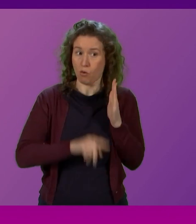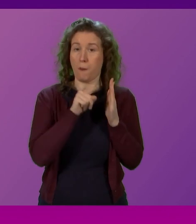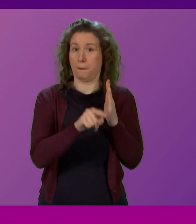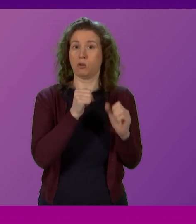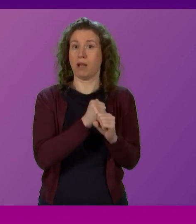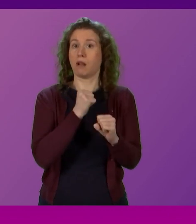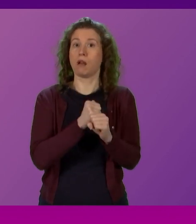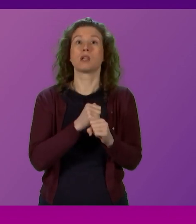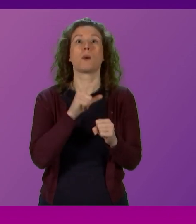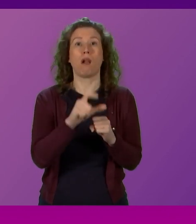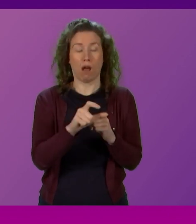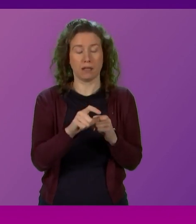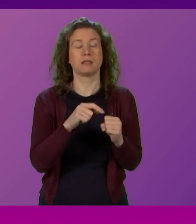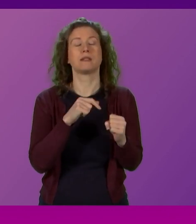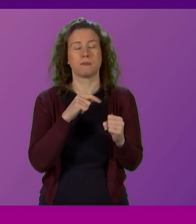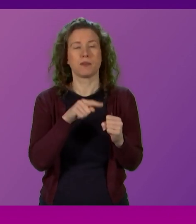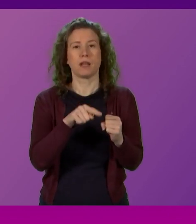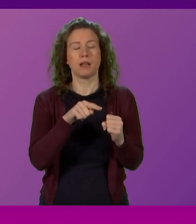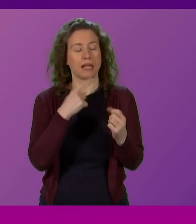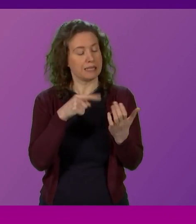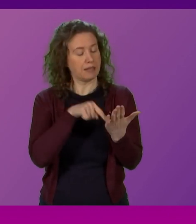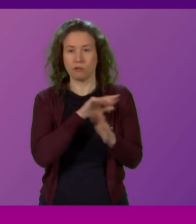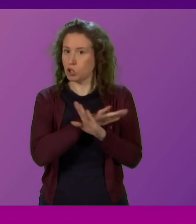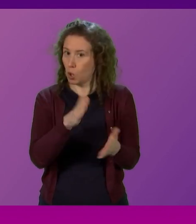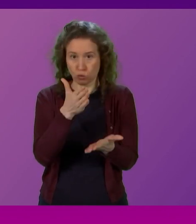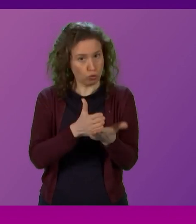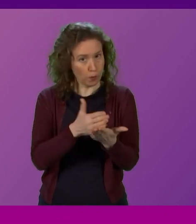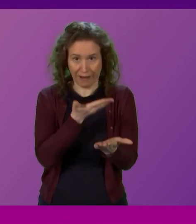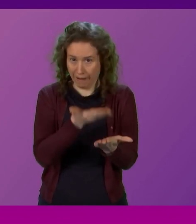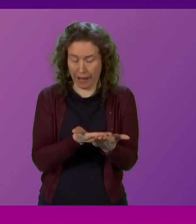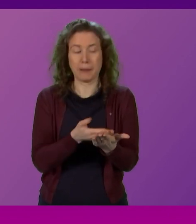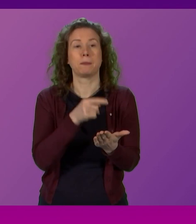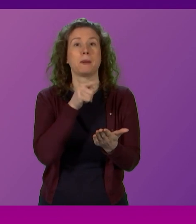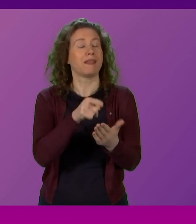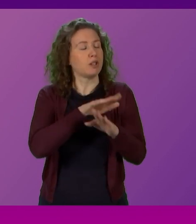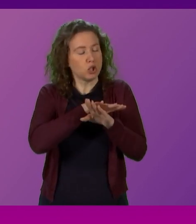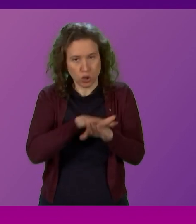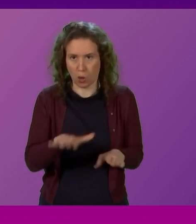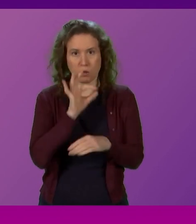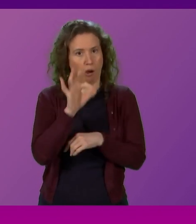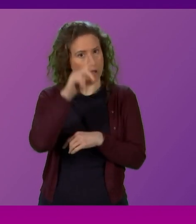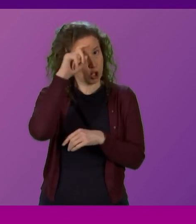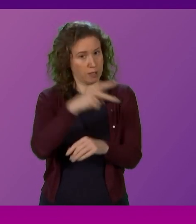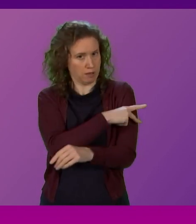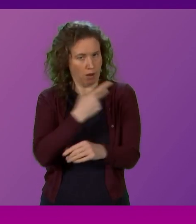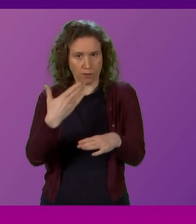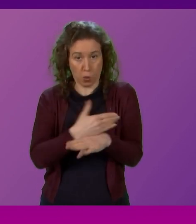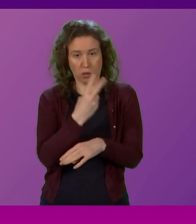“there is absolutely no truth to these claims. NHS Greater Glasgow and Clyde does not ask nursing staff to work a 24-hour shift, and